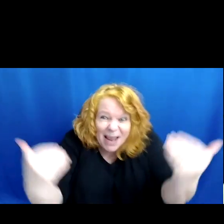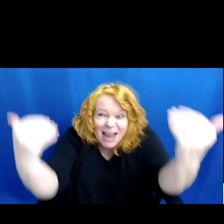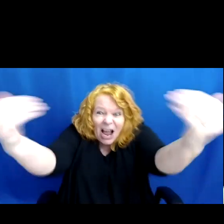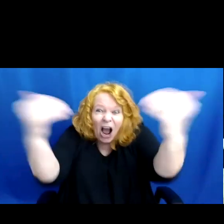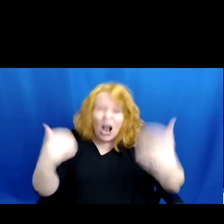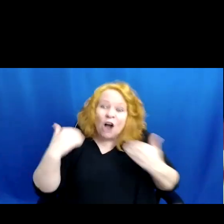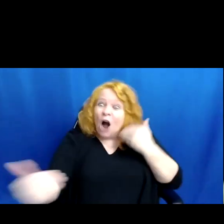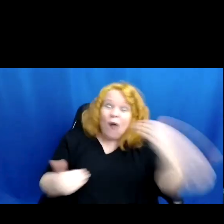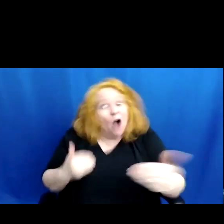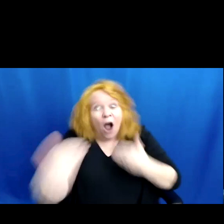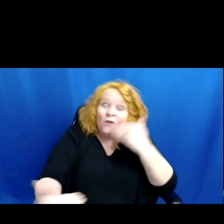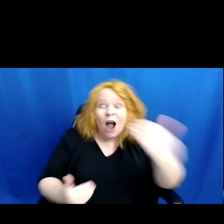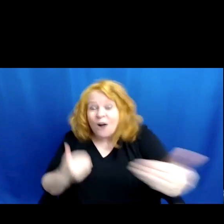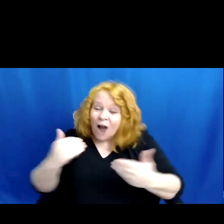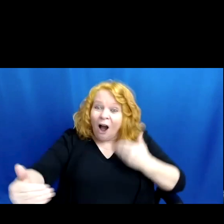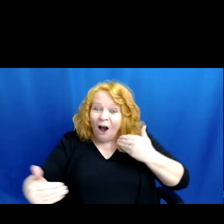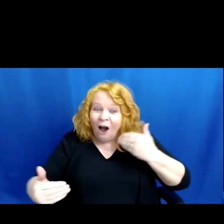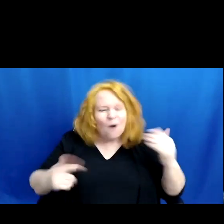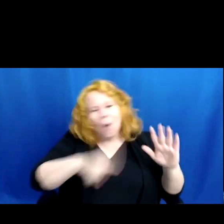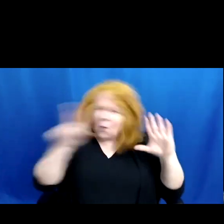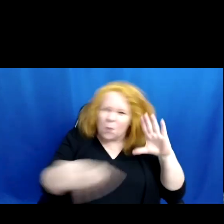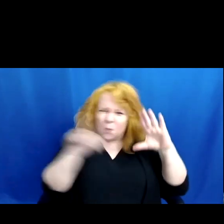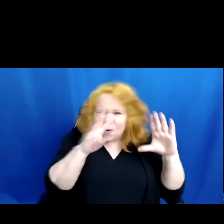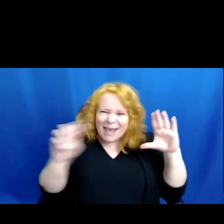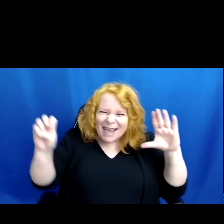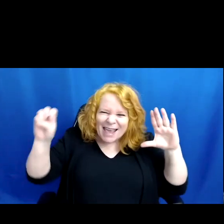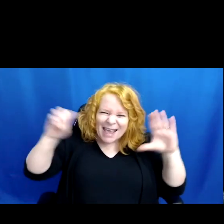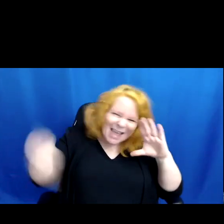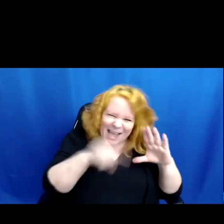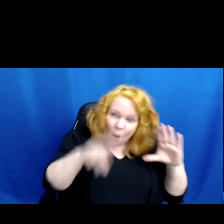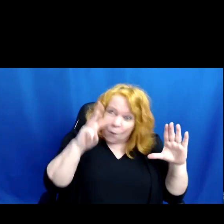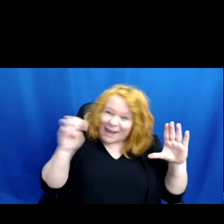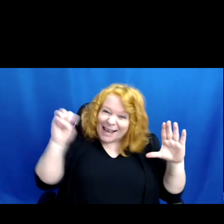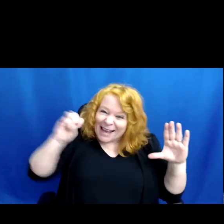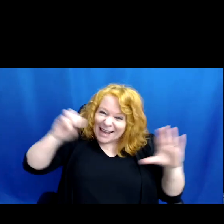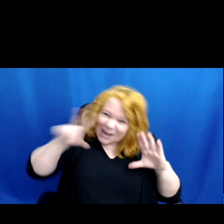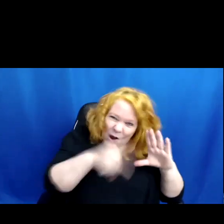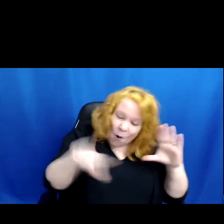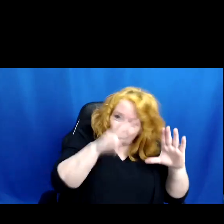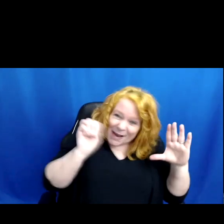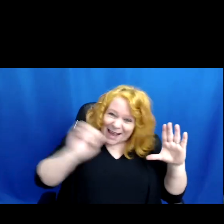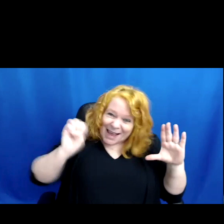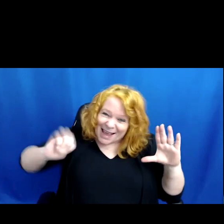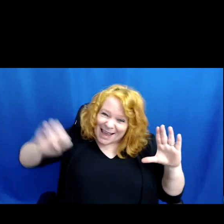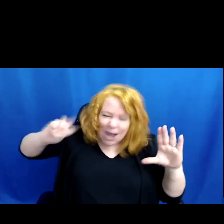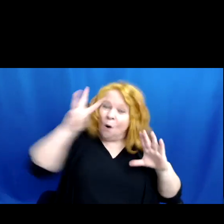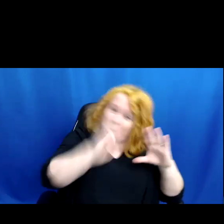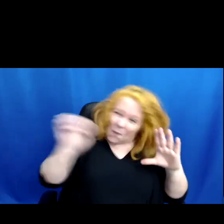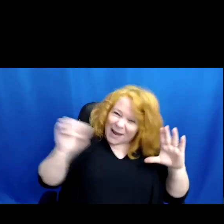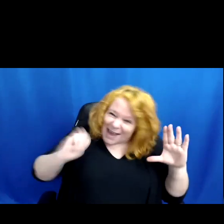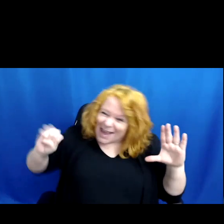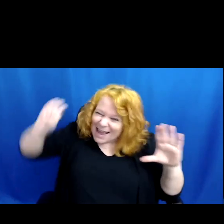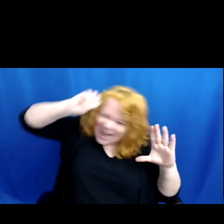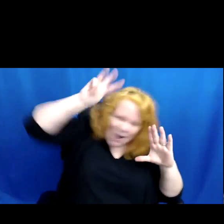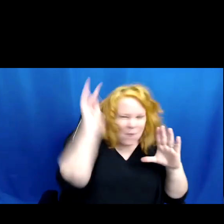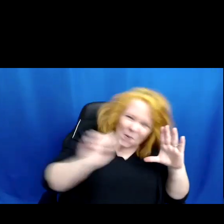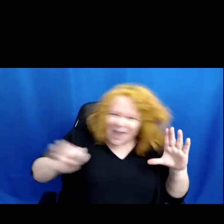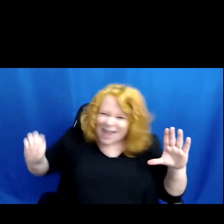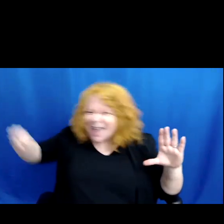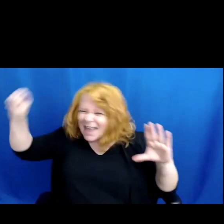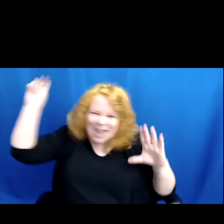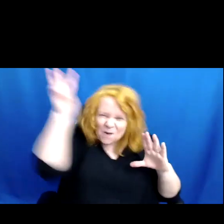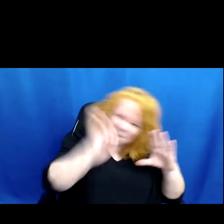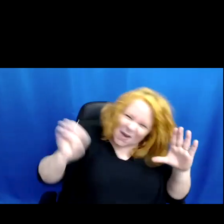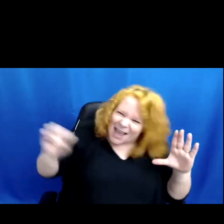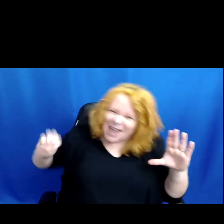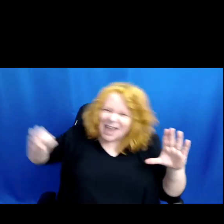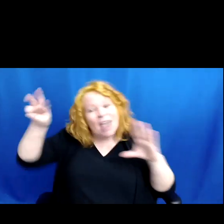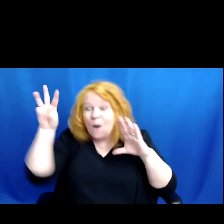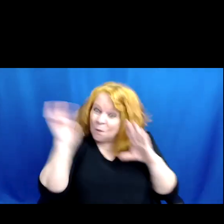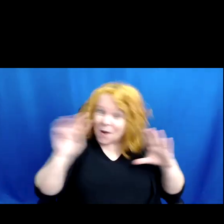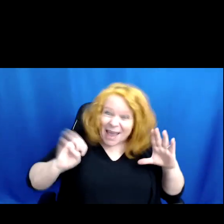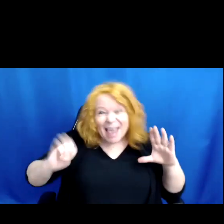Whee.